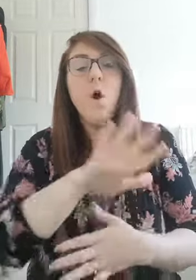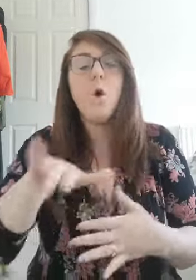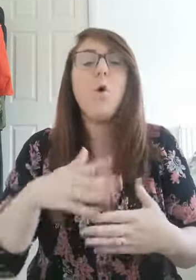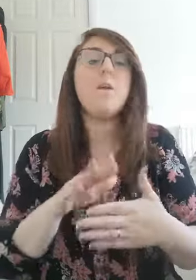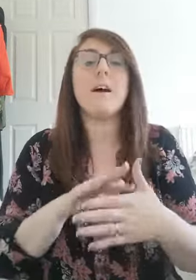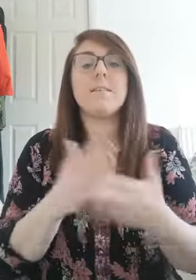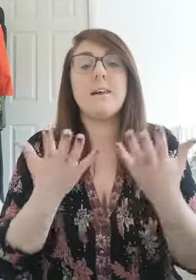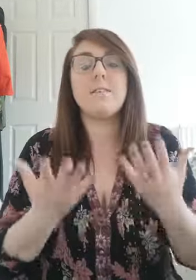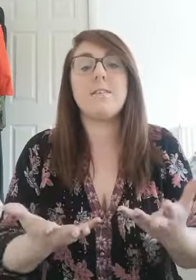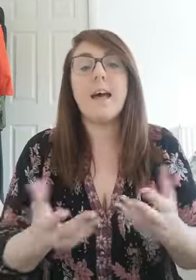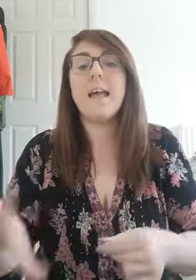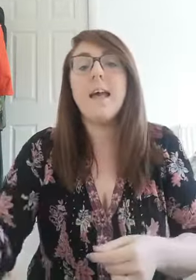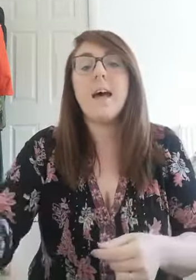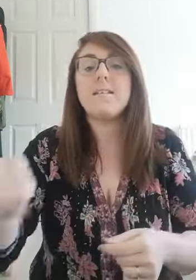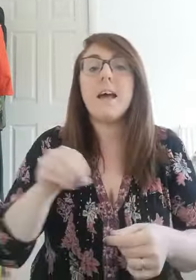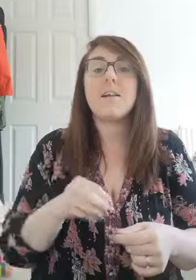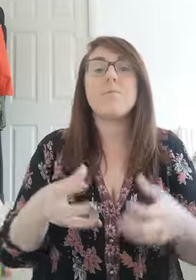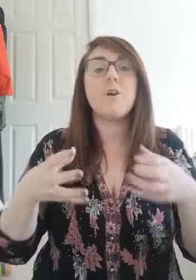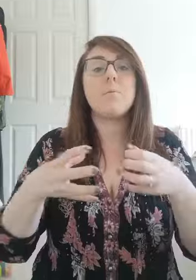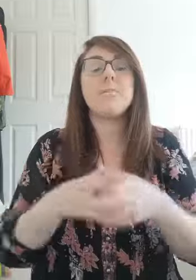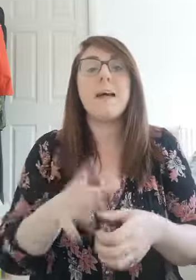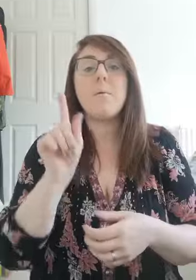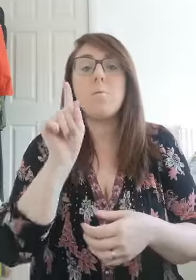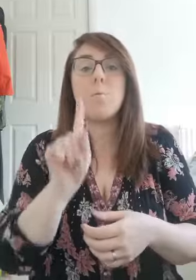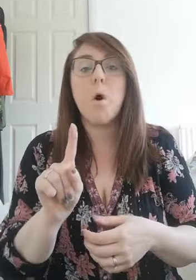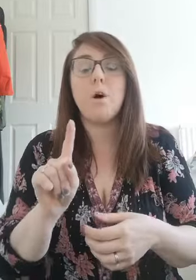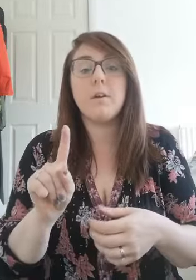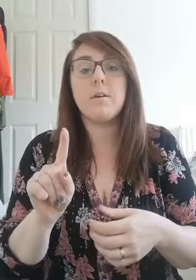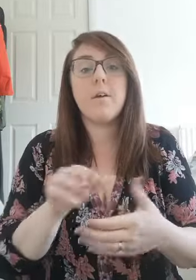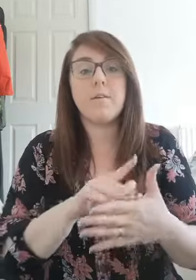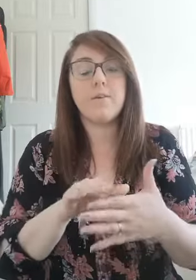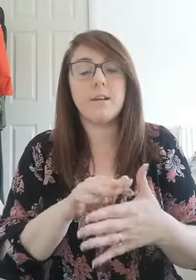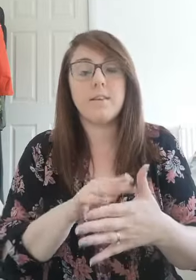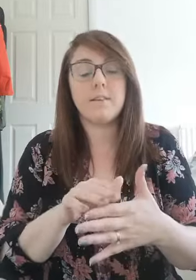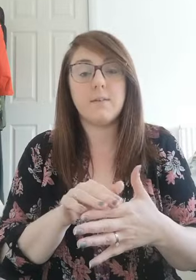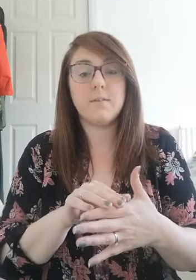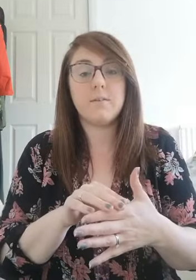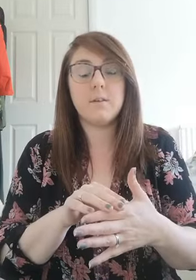All of our sounds today are taken from set 1 phonics sounds.